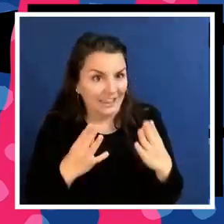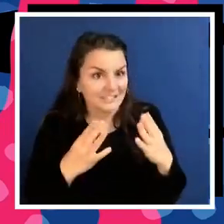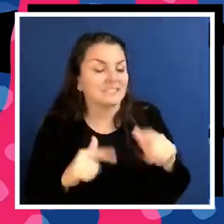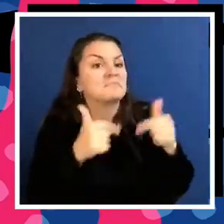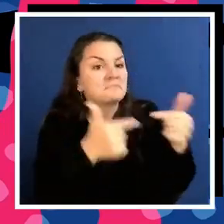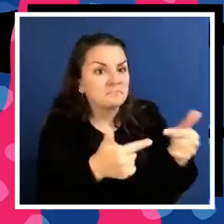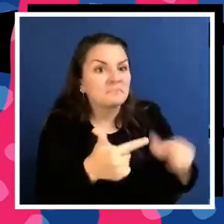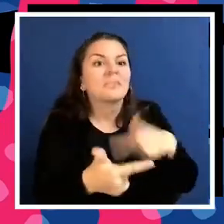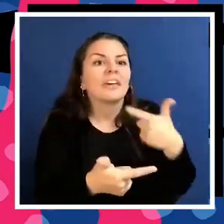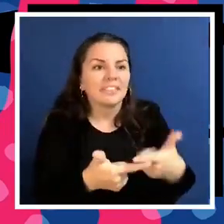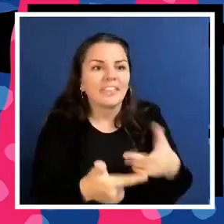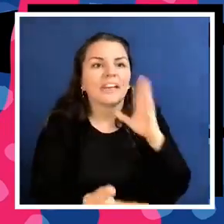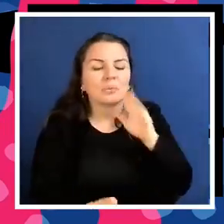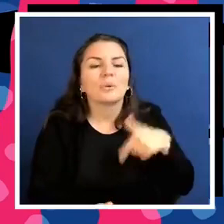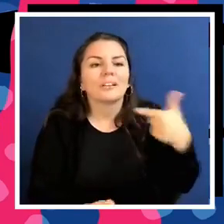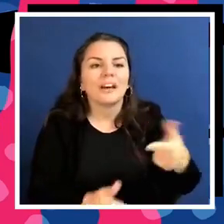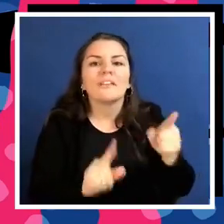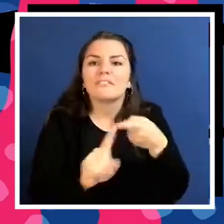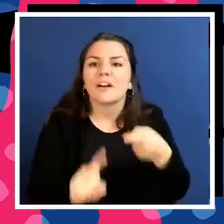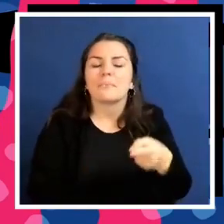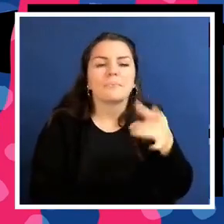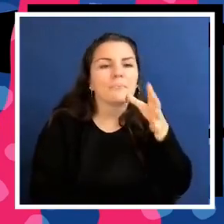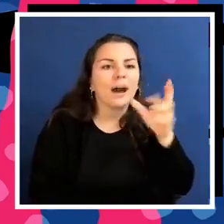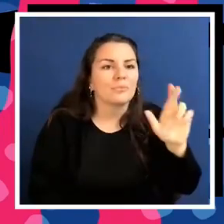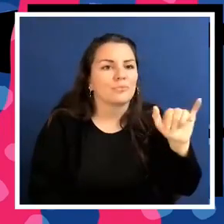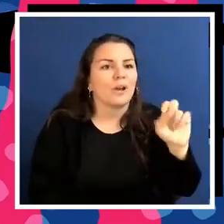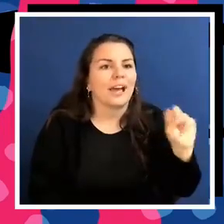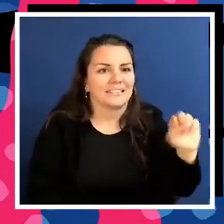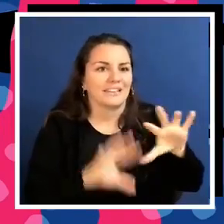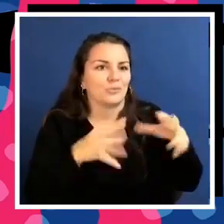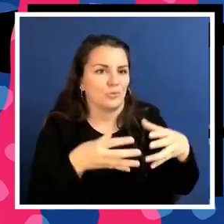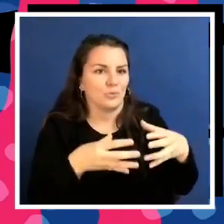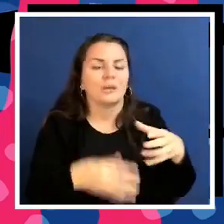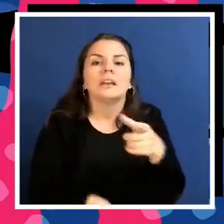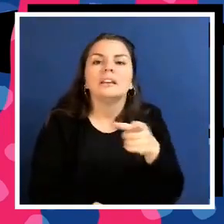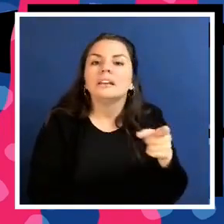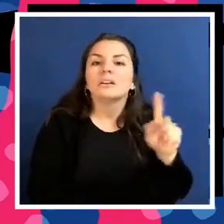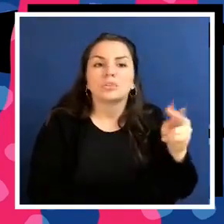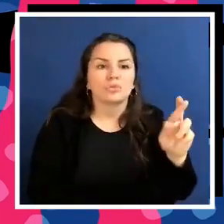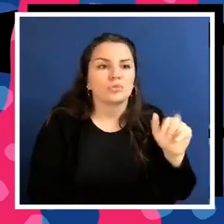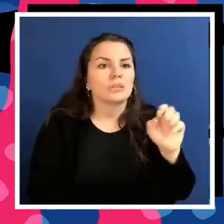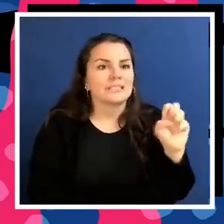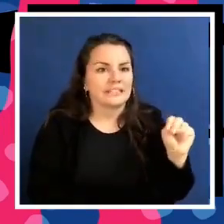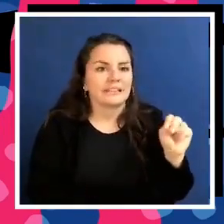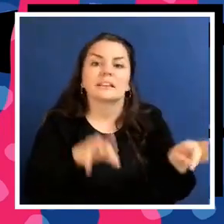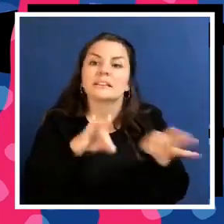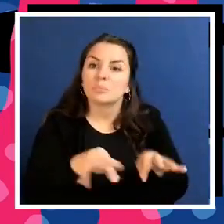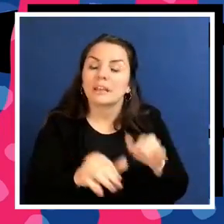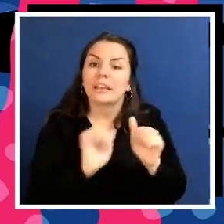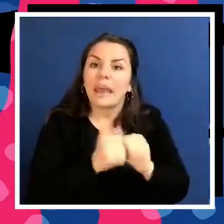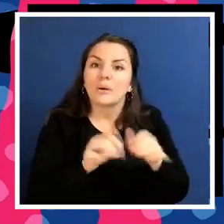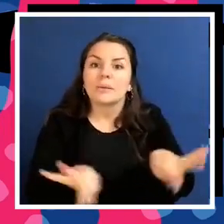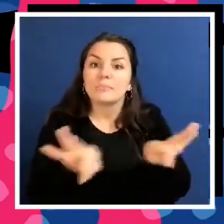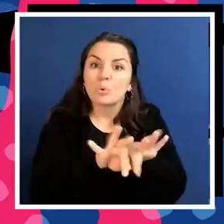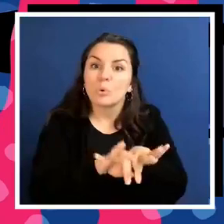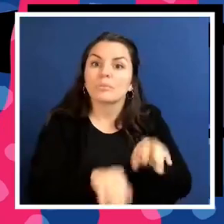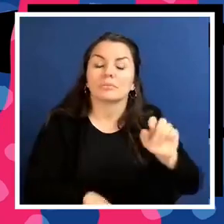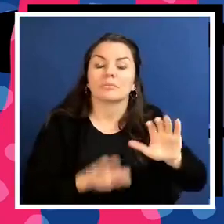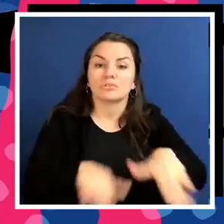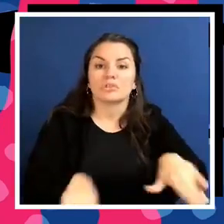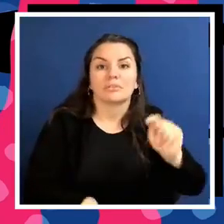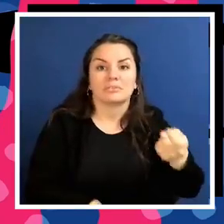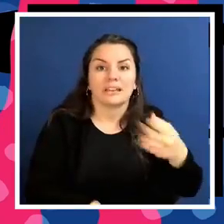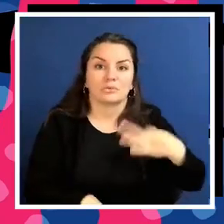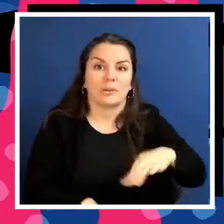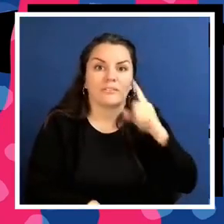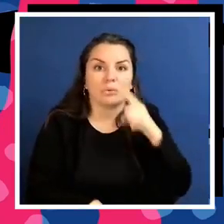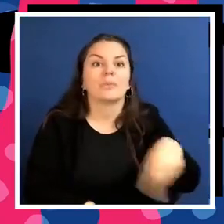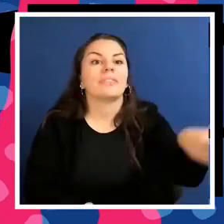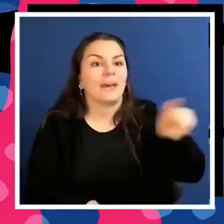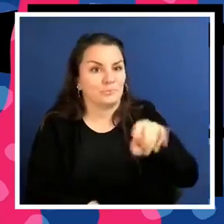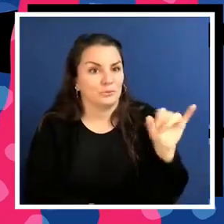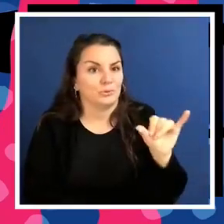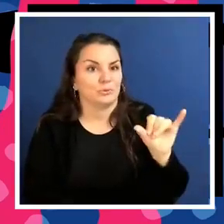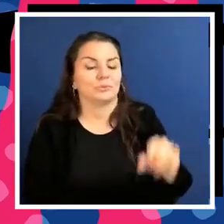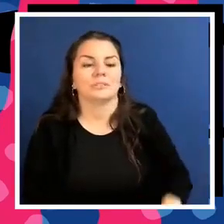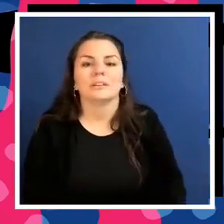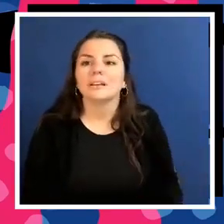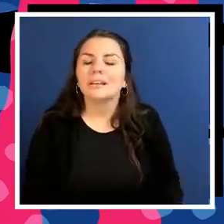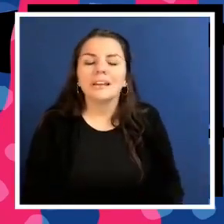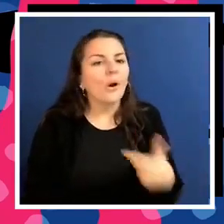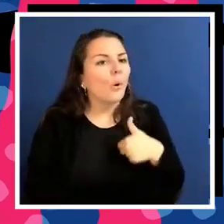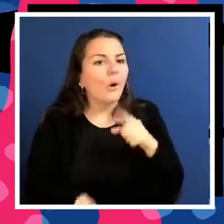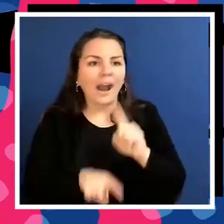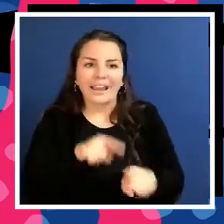I WILL LET YOU INTRODUCE OUR